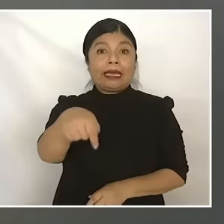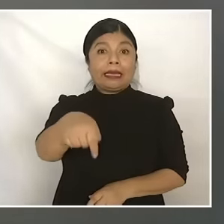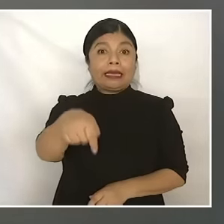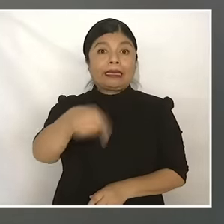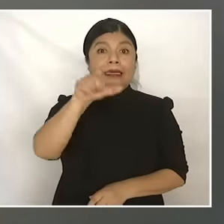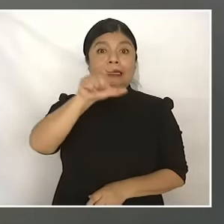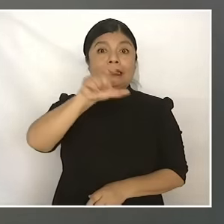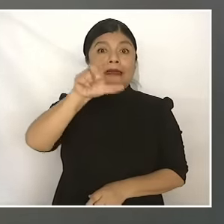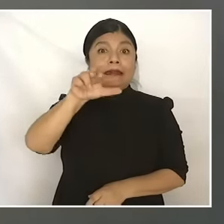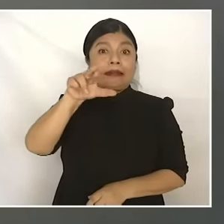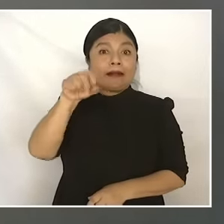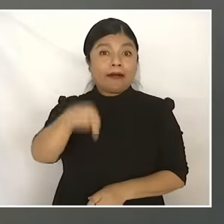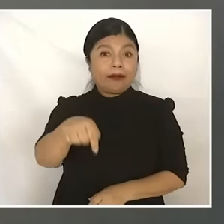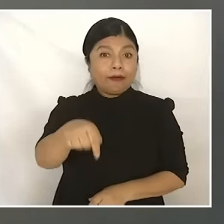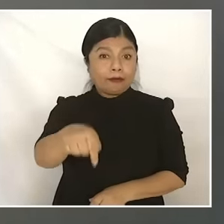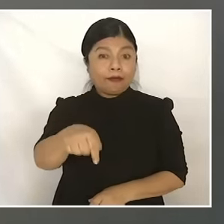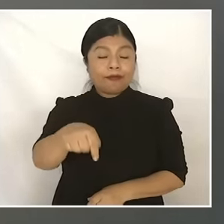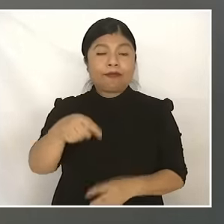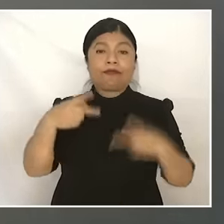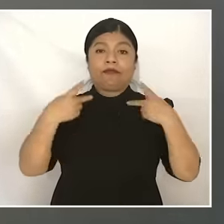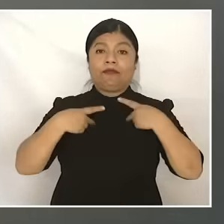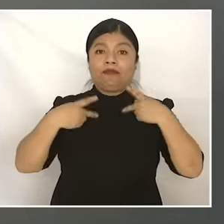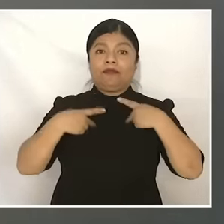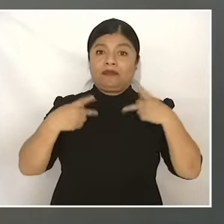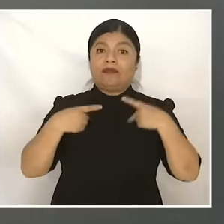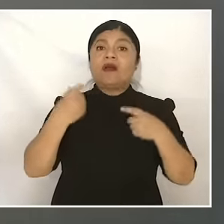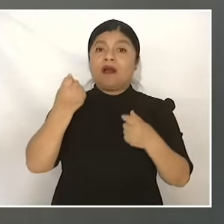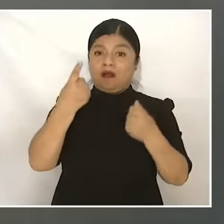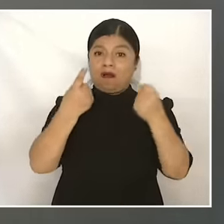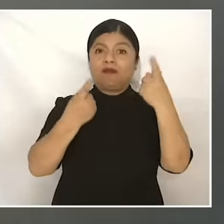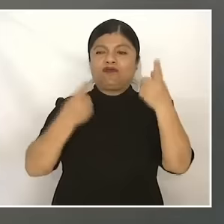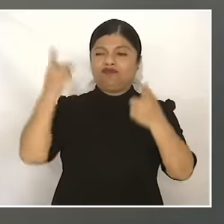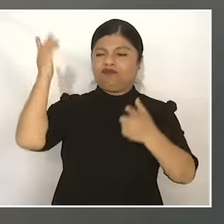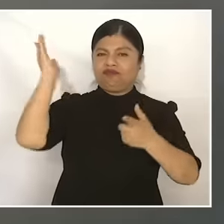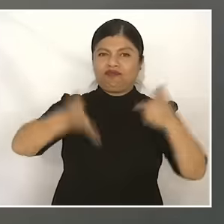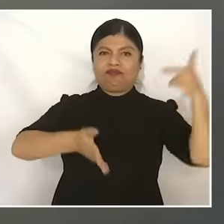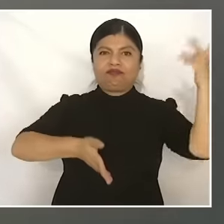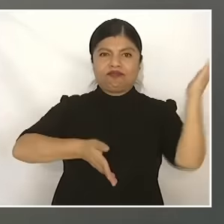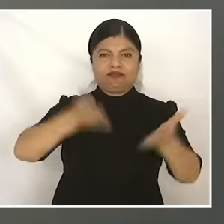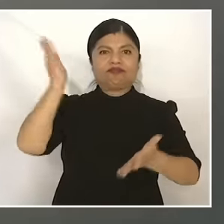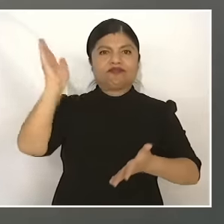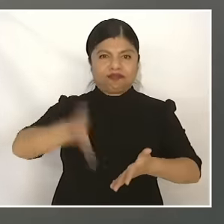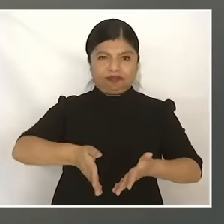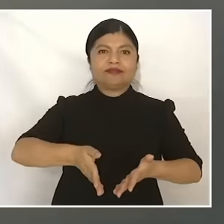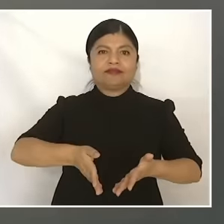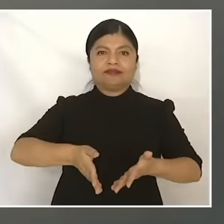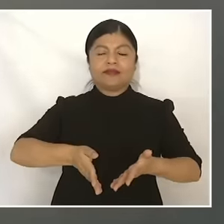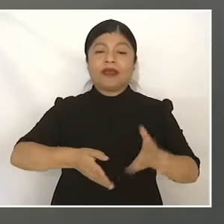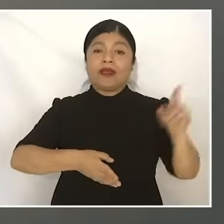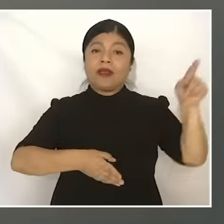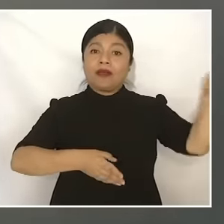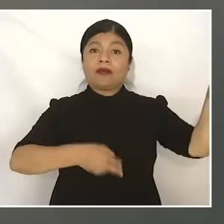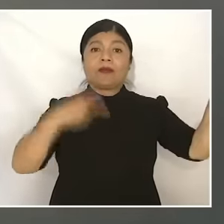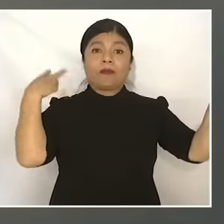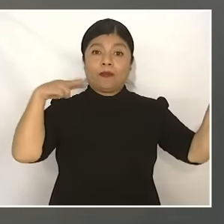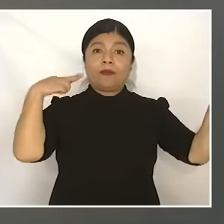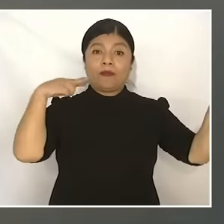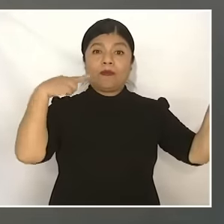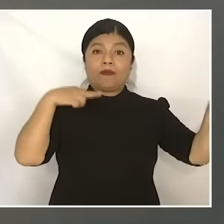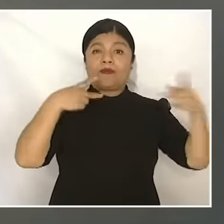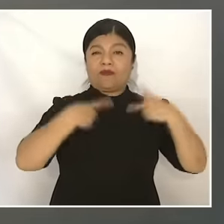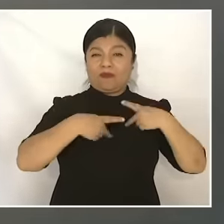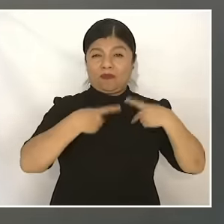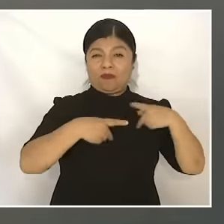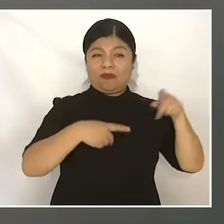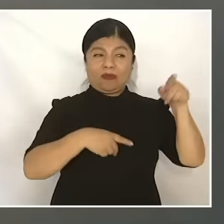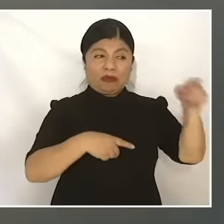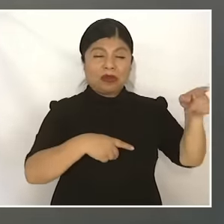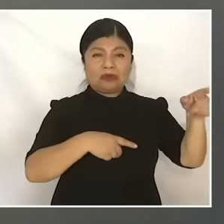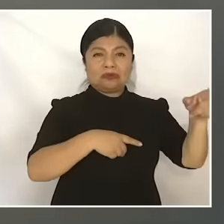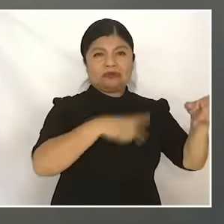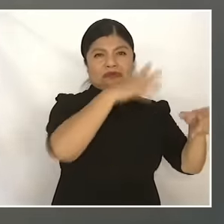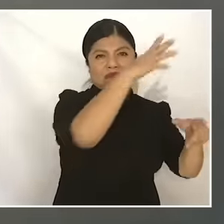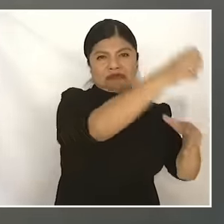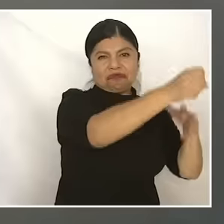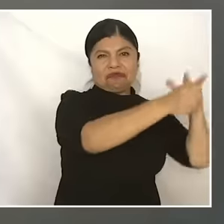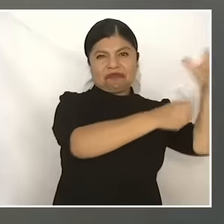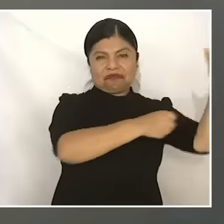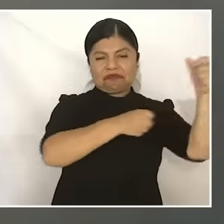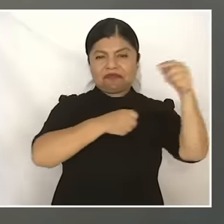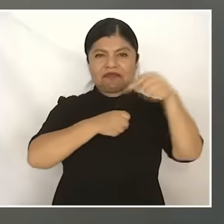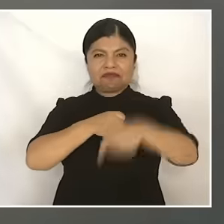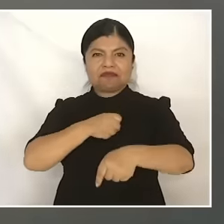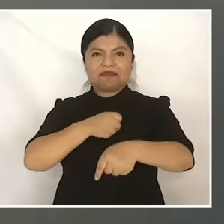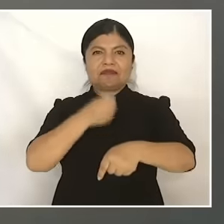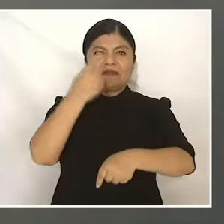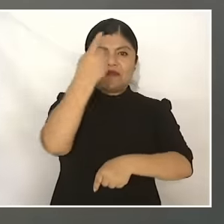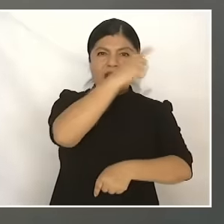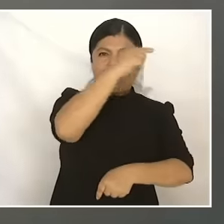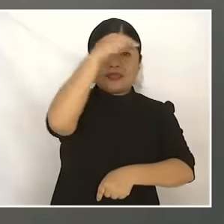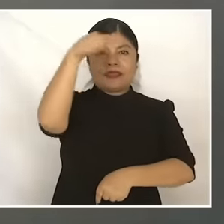the Rio Blanco strike in Veracruz to prison here. Because life was very difficult here in Quinnar,